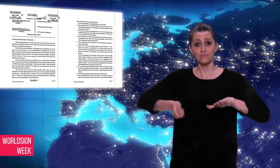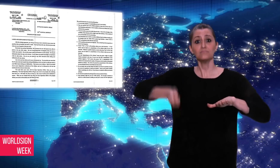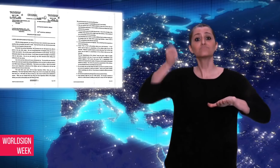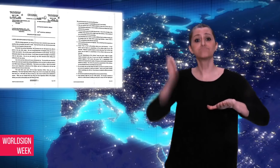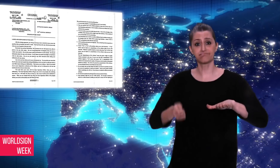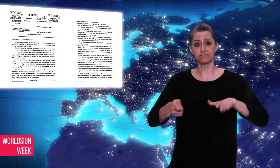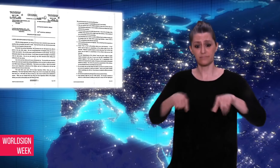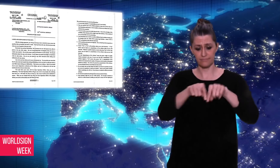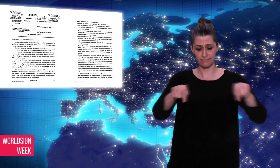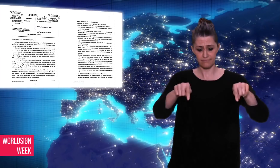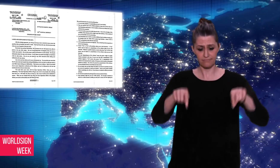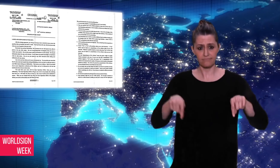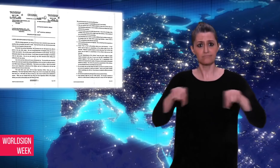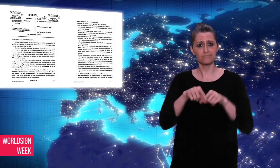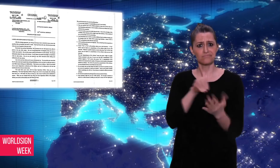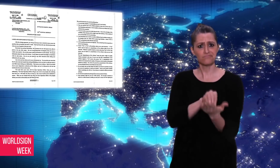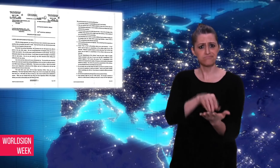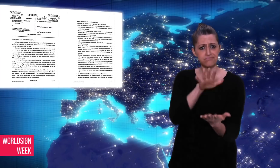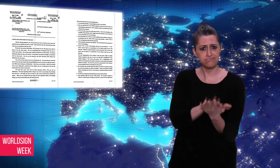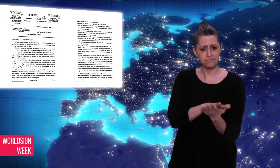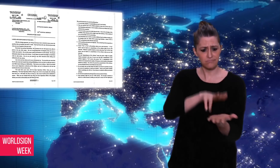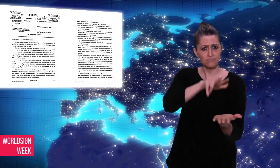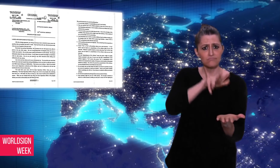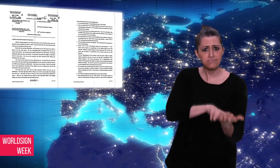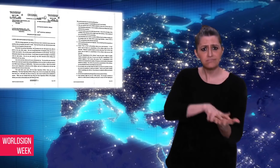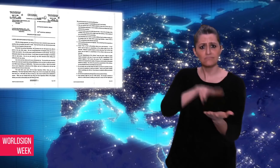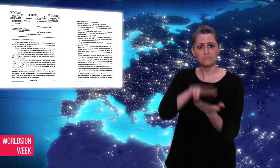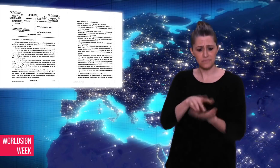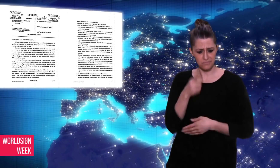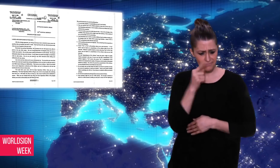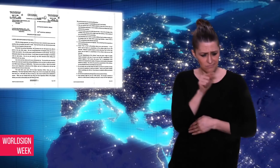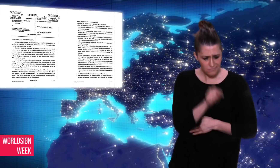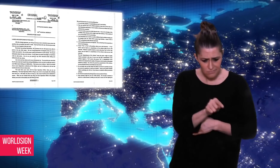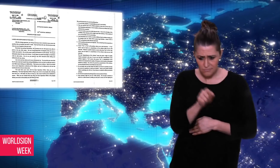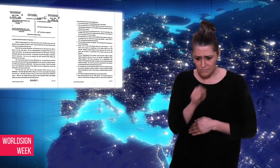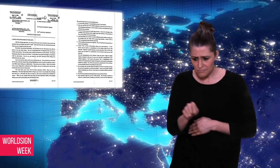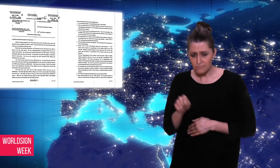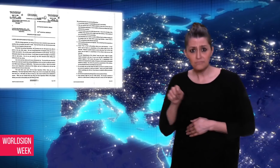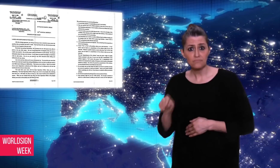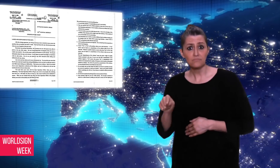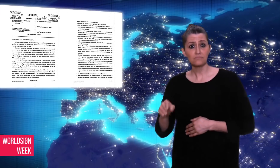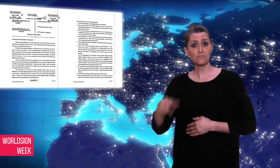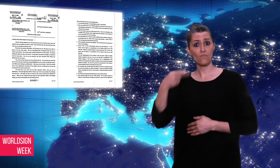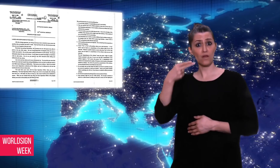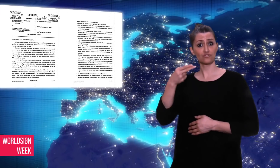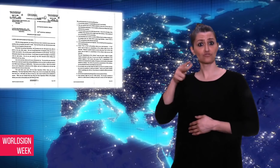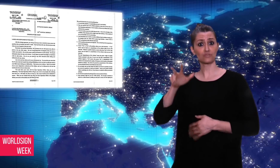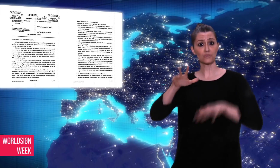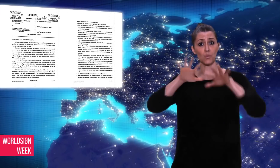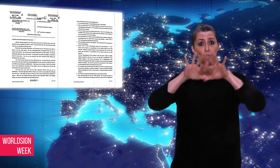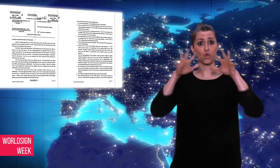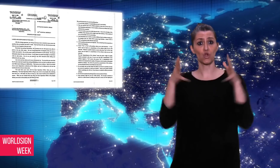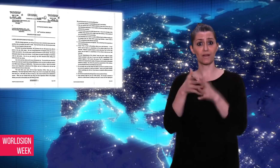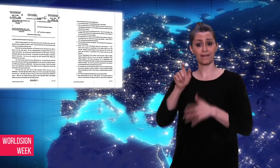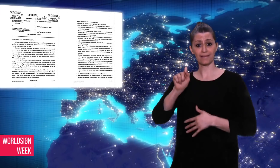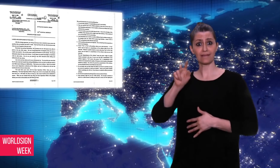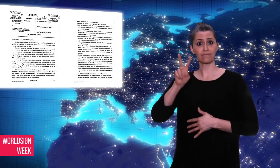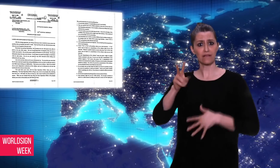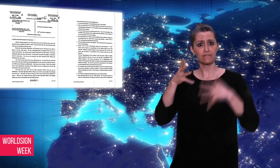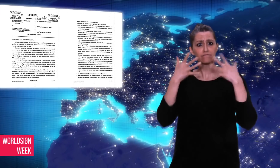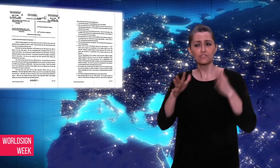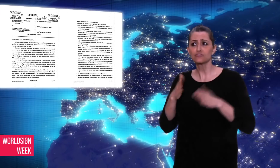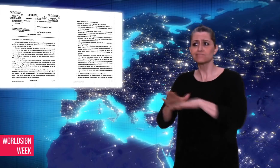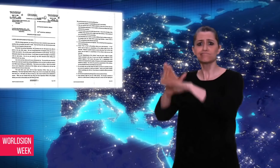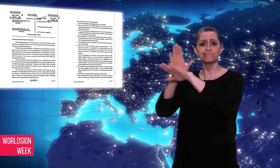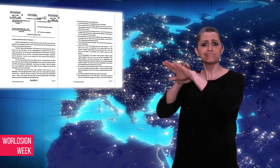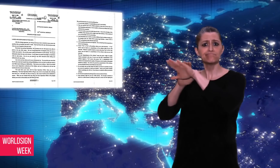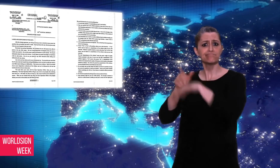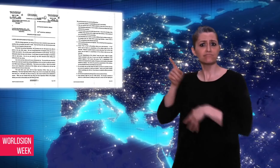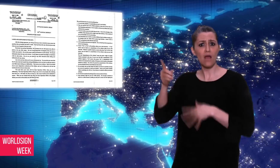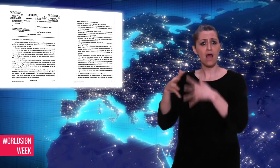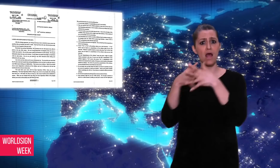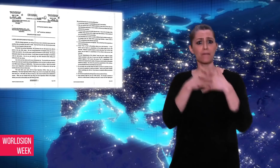According court documents obtained by H3 World TV from